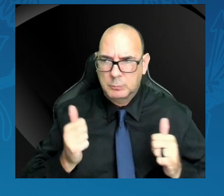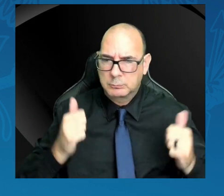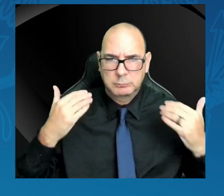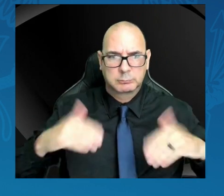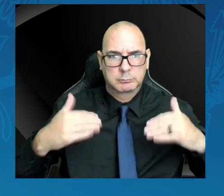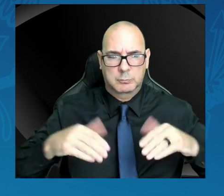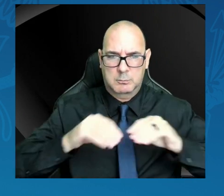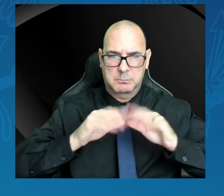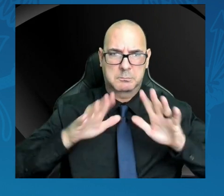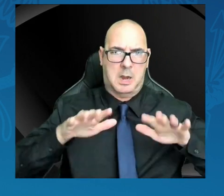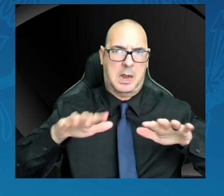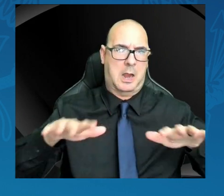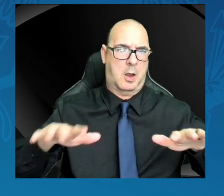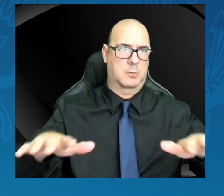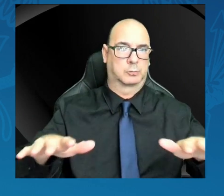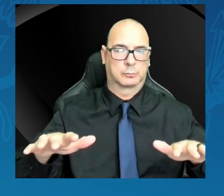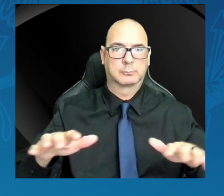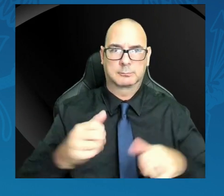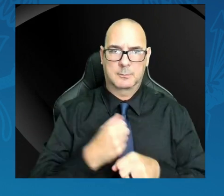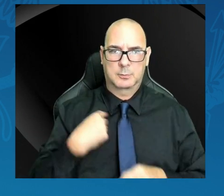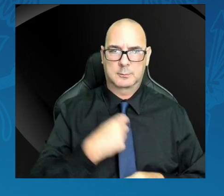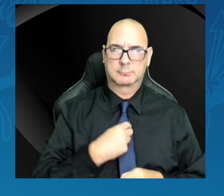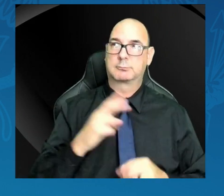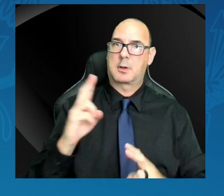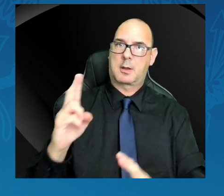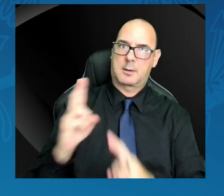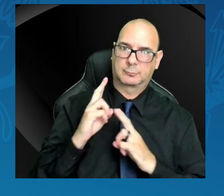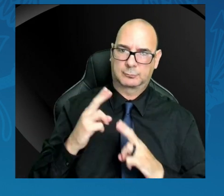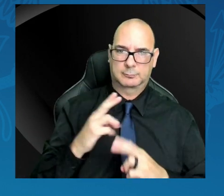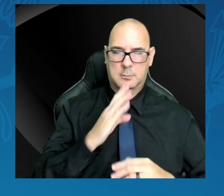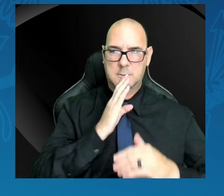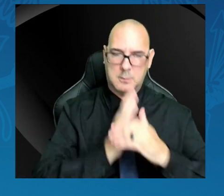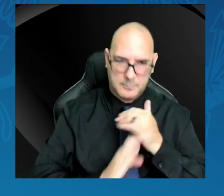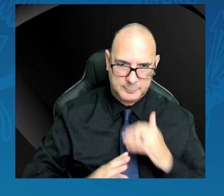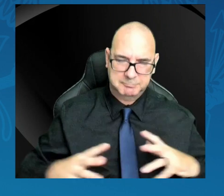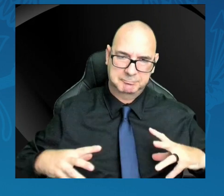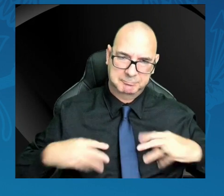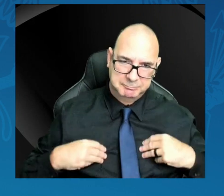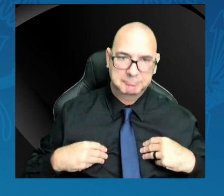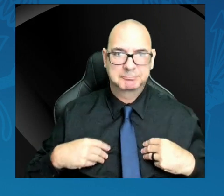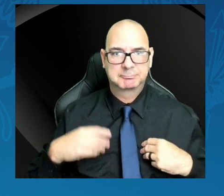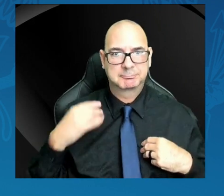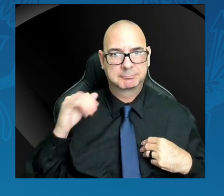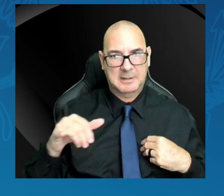that we do at the United States Environmental Protection Agency, the decisions that we make every single day,